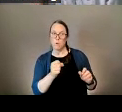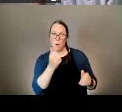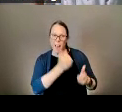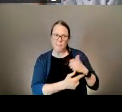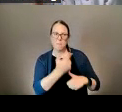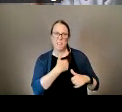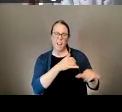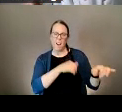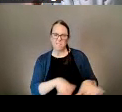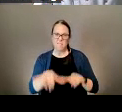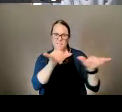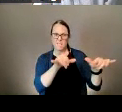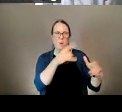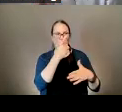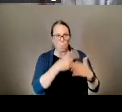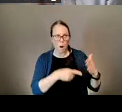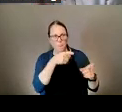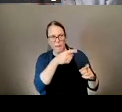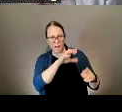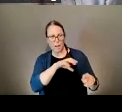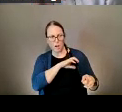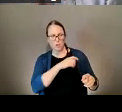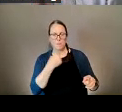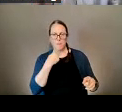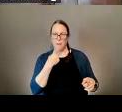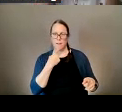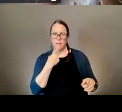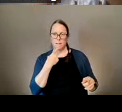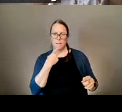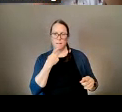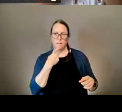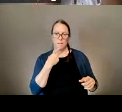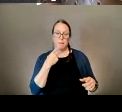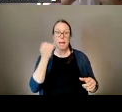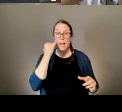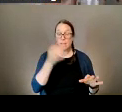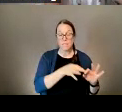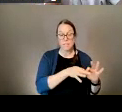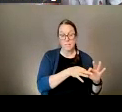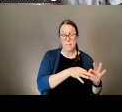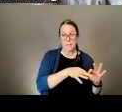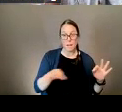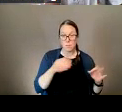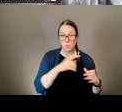What did they say? Obviously, if it's captioning what I'm saying right now,